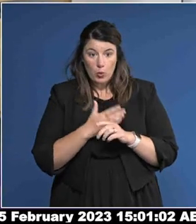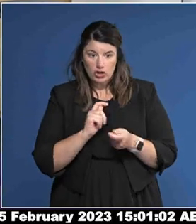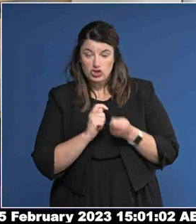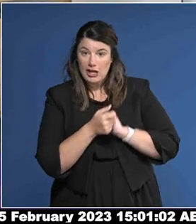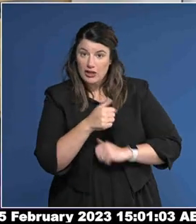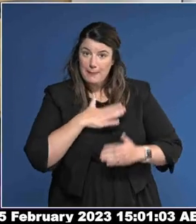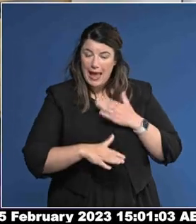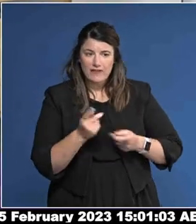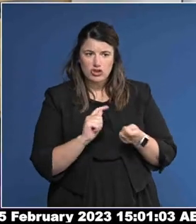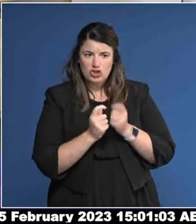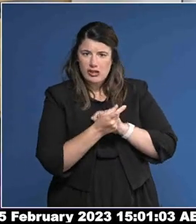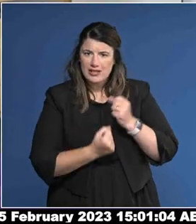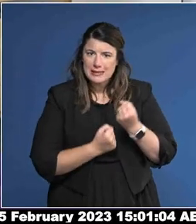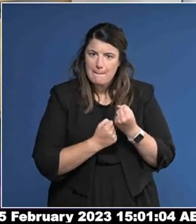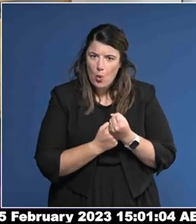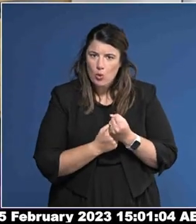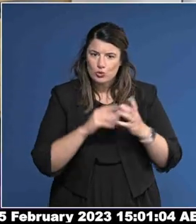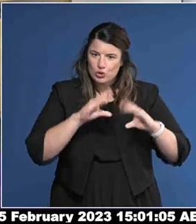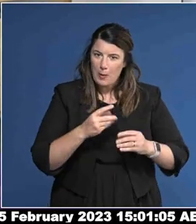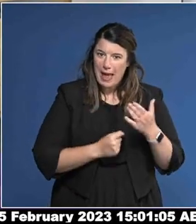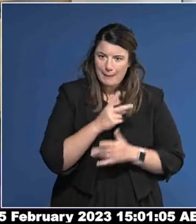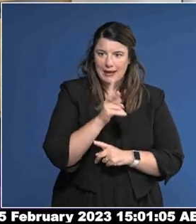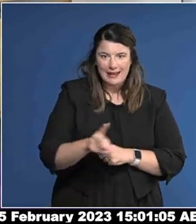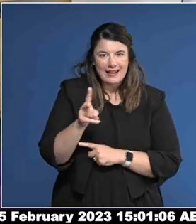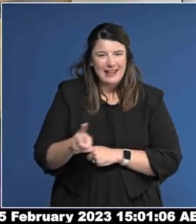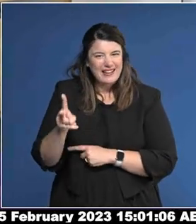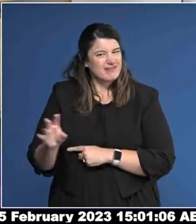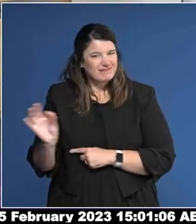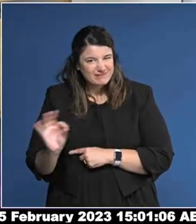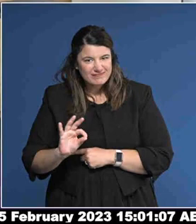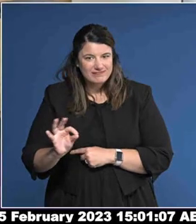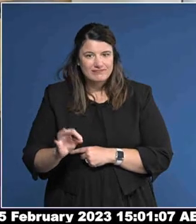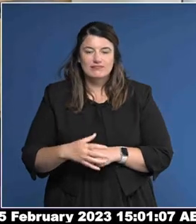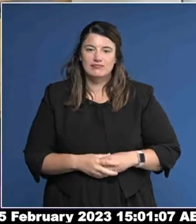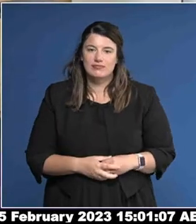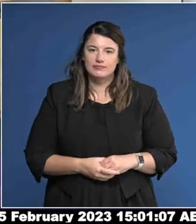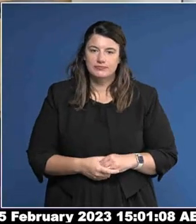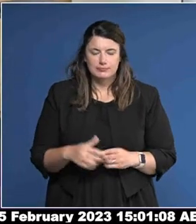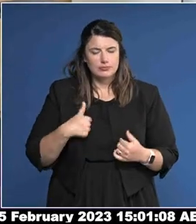repeating. And there seems to be in this report - and I'm paraphrasing - a frustration